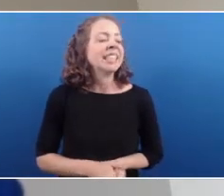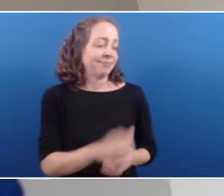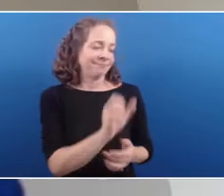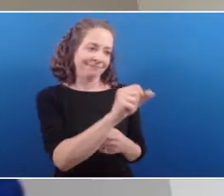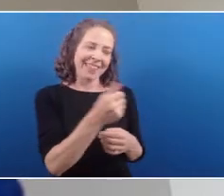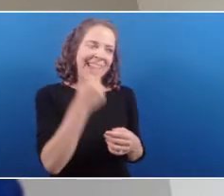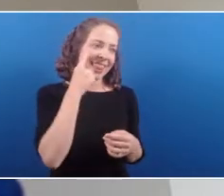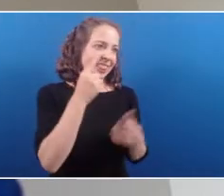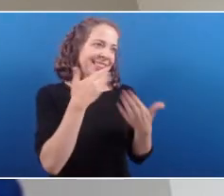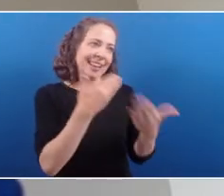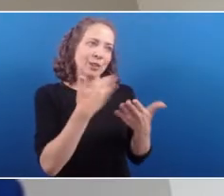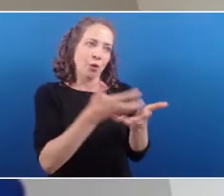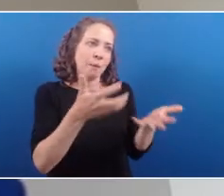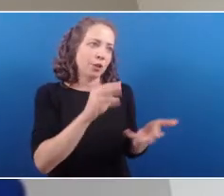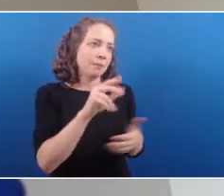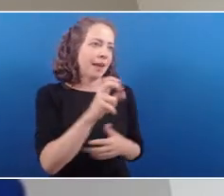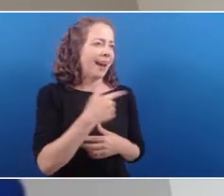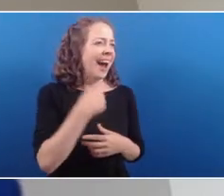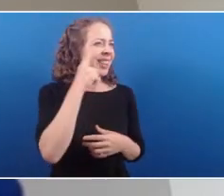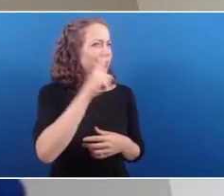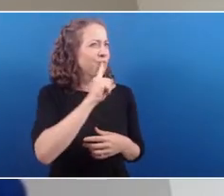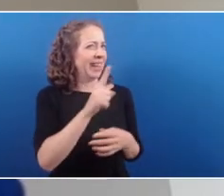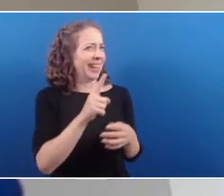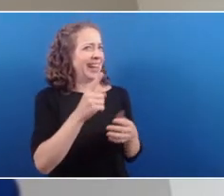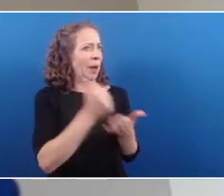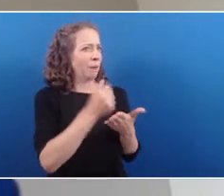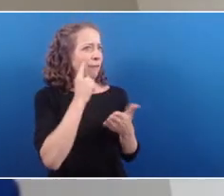for taking better care of themselves and their colleagues.